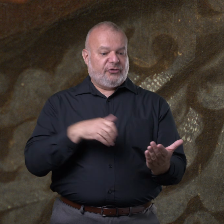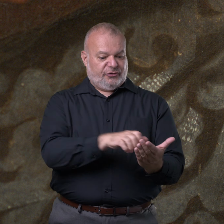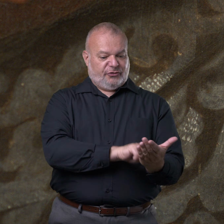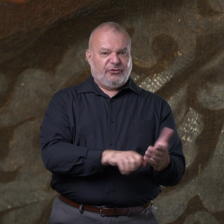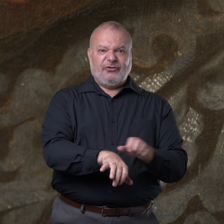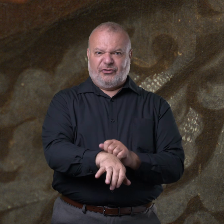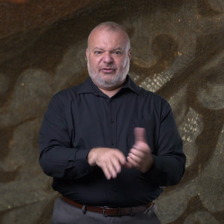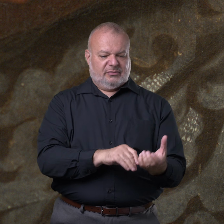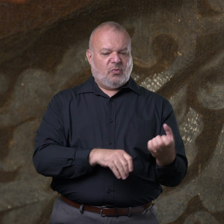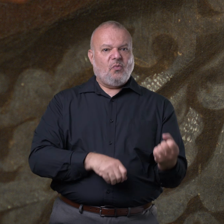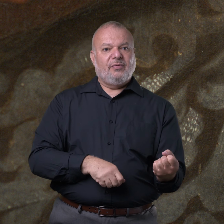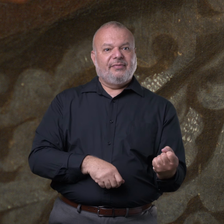cuffs.